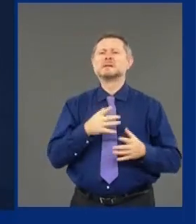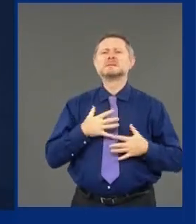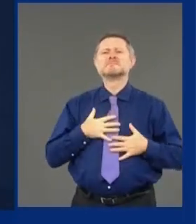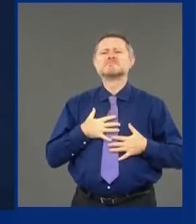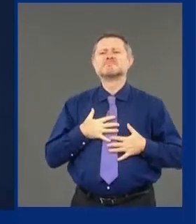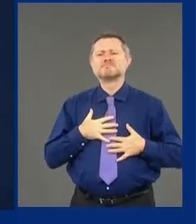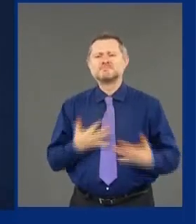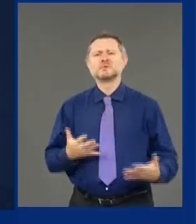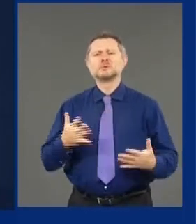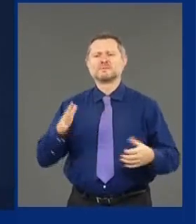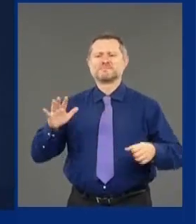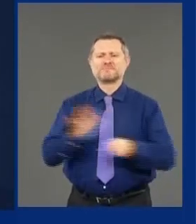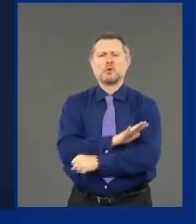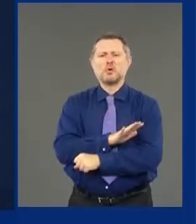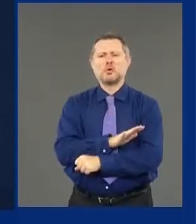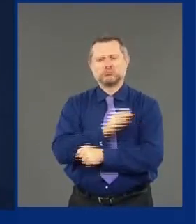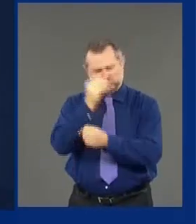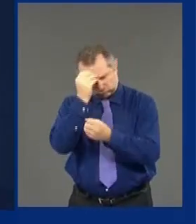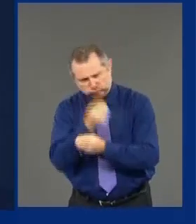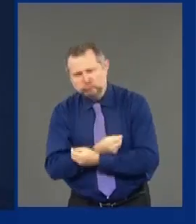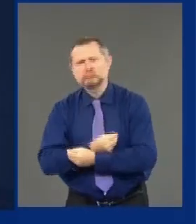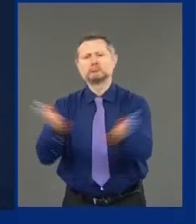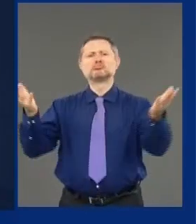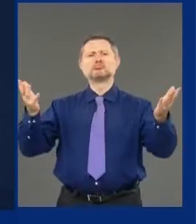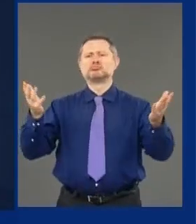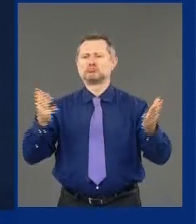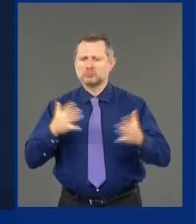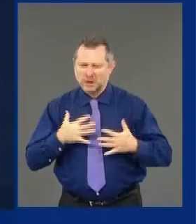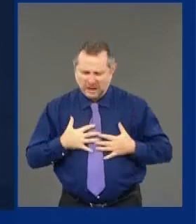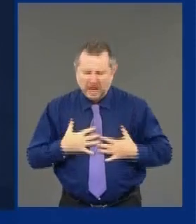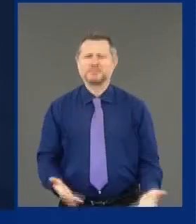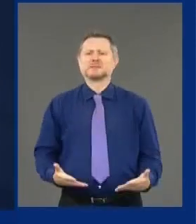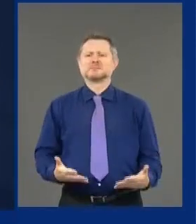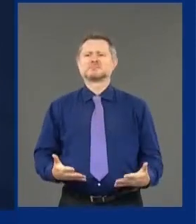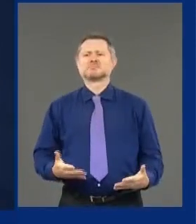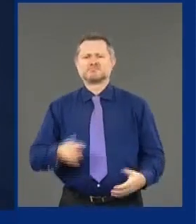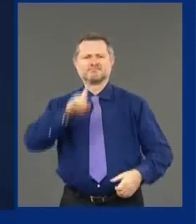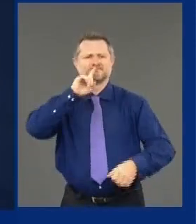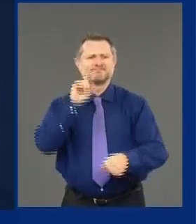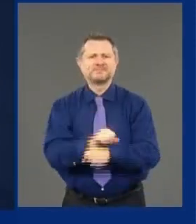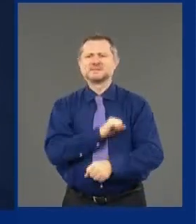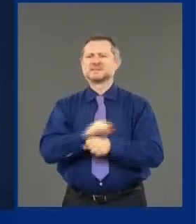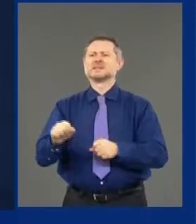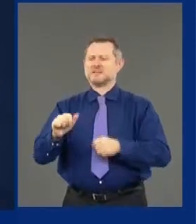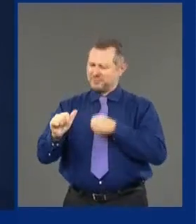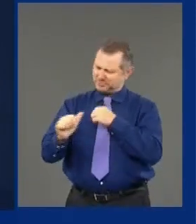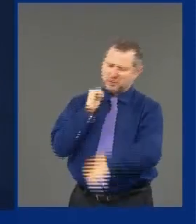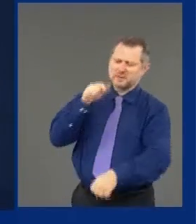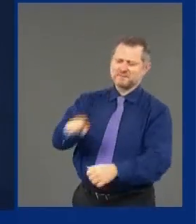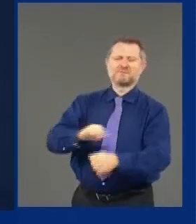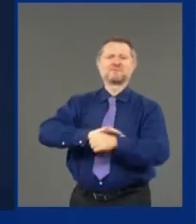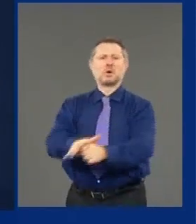DIGGING, WILL ROGERS. TIME FOR THE PRESIDENT TO TELL THE TRUTH. THE FIRST THING HE CAN DO IT